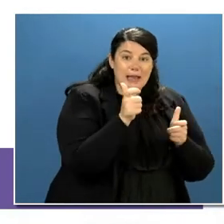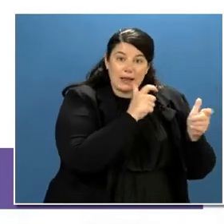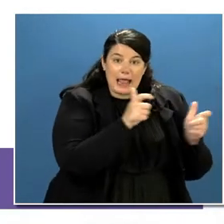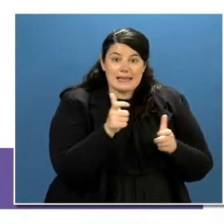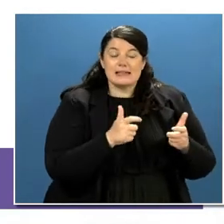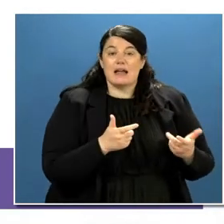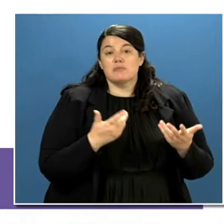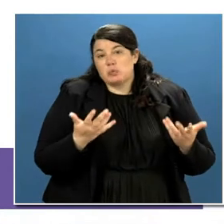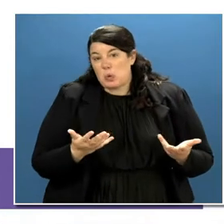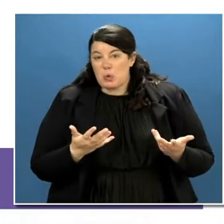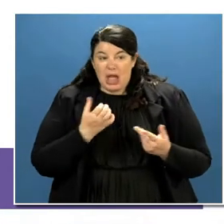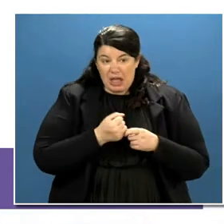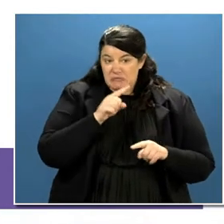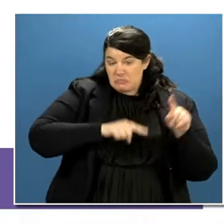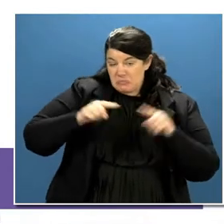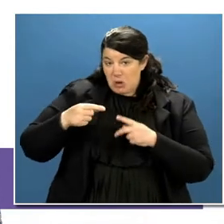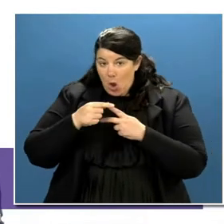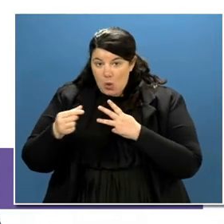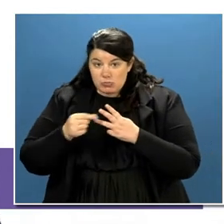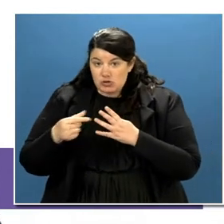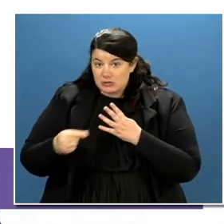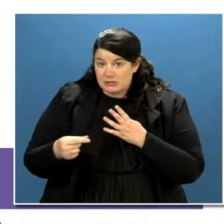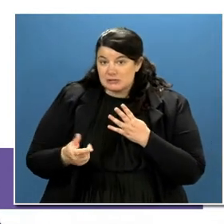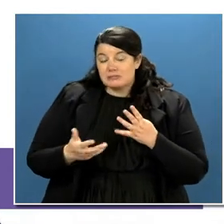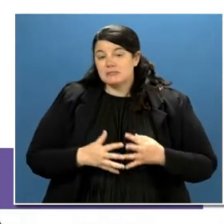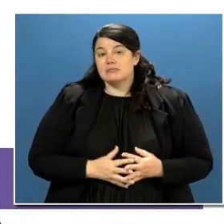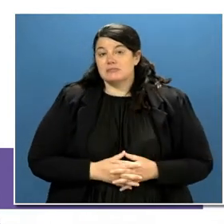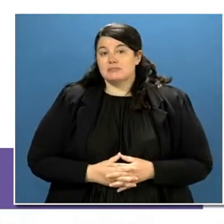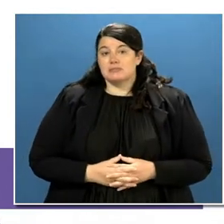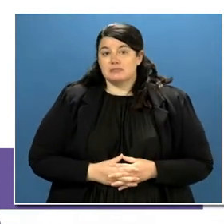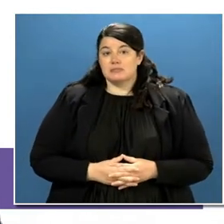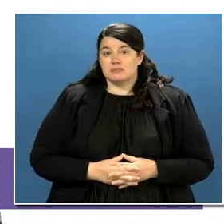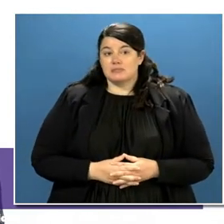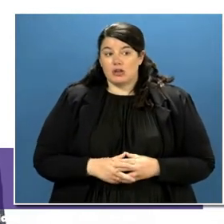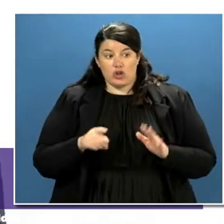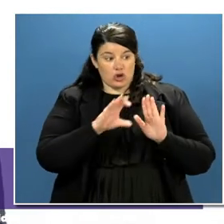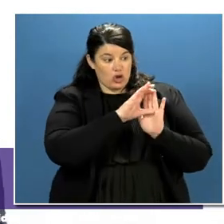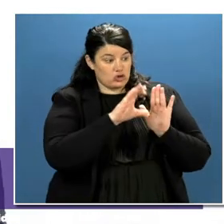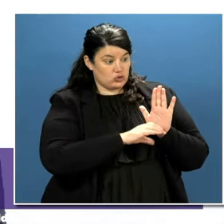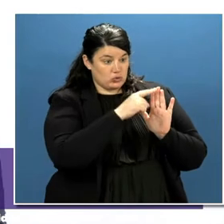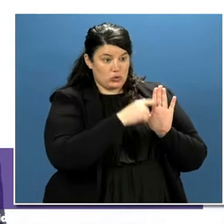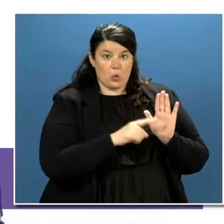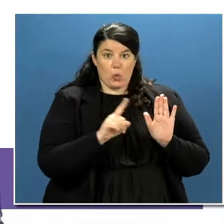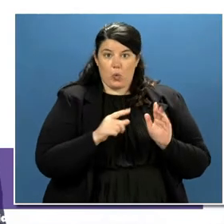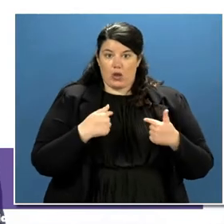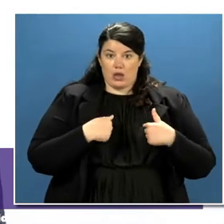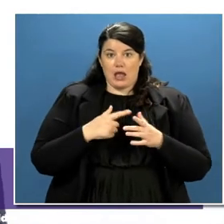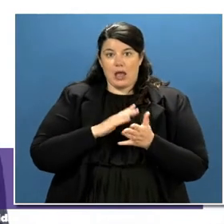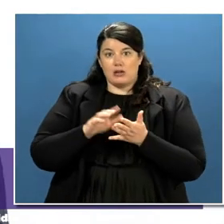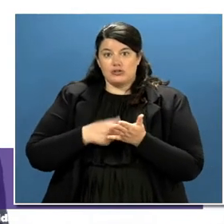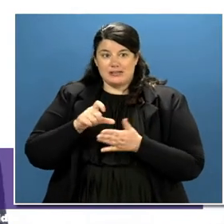So there could be potentially constitutional constraints with what is the role of the Australian Human Rights Commission in enforcing areas such as